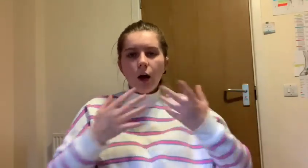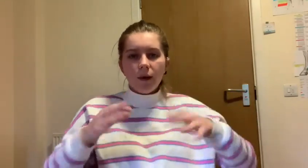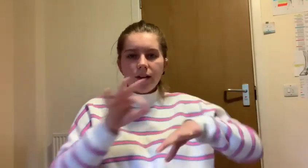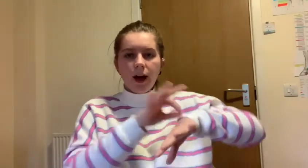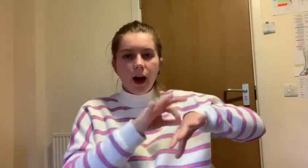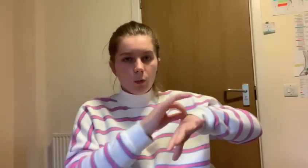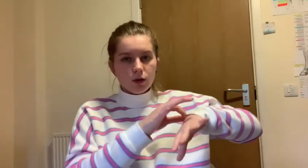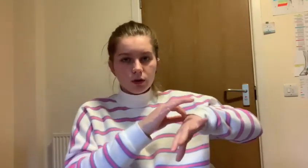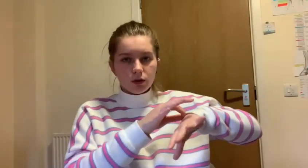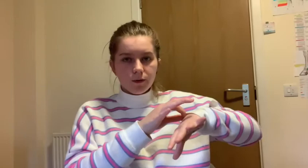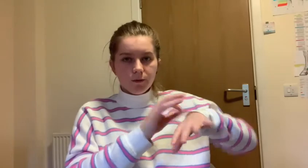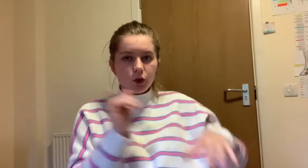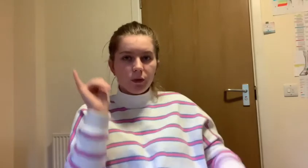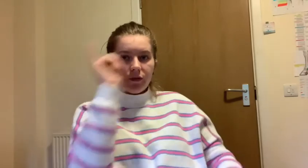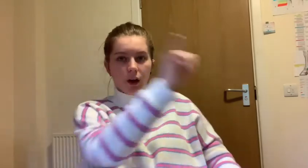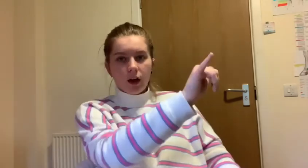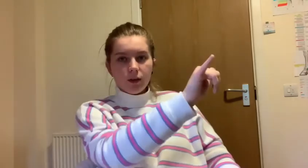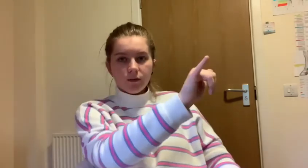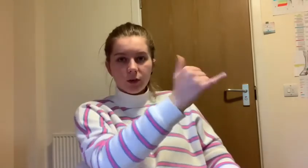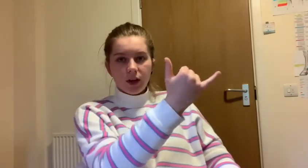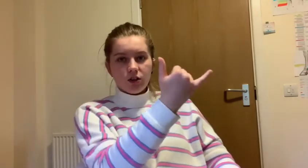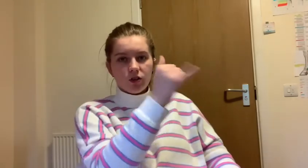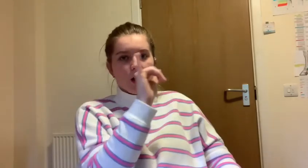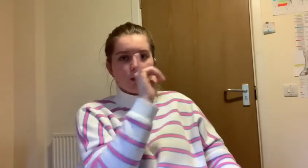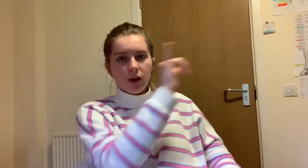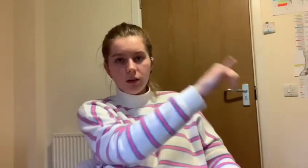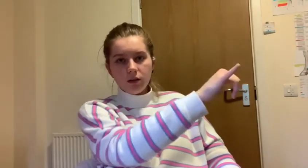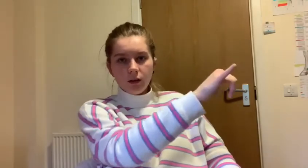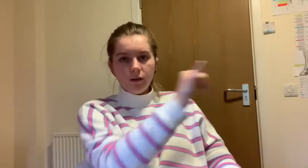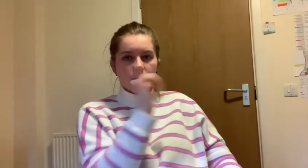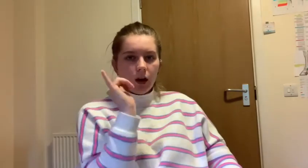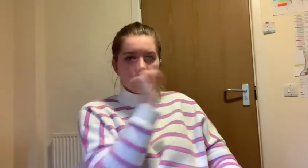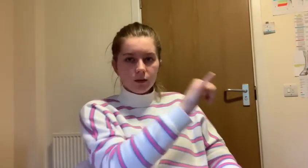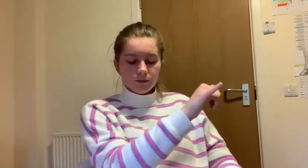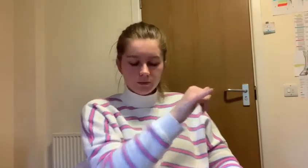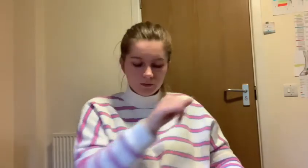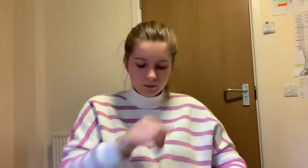"How many hours do we fly?" again, use your aeroplane- fly.